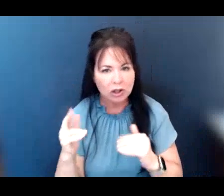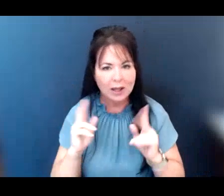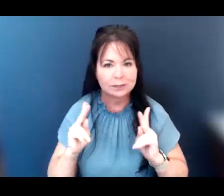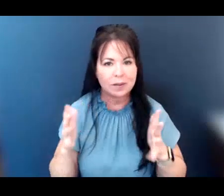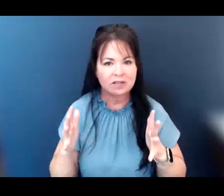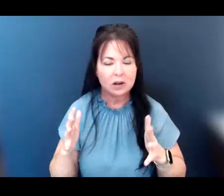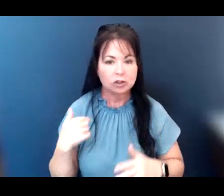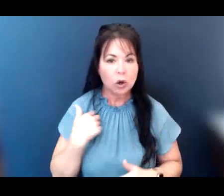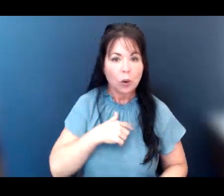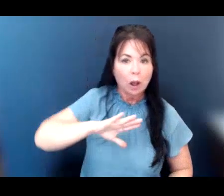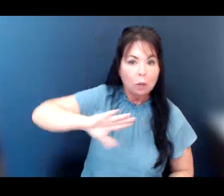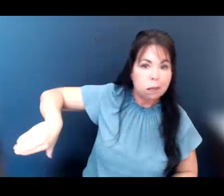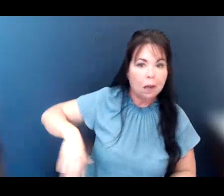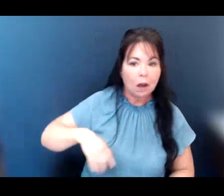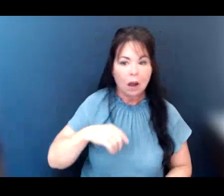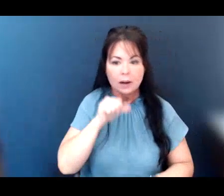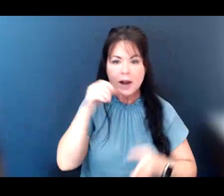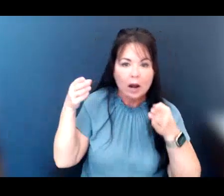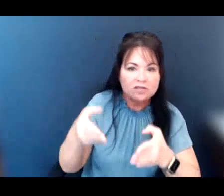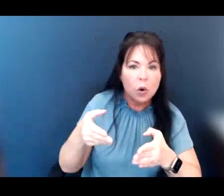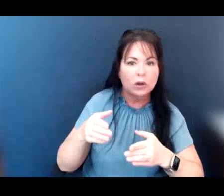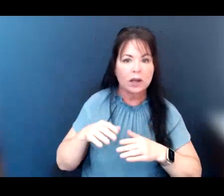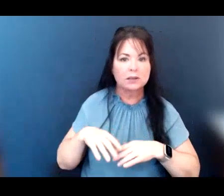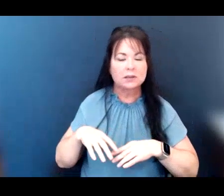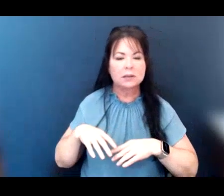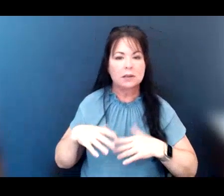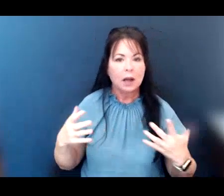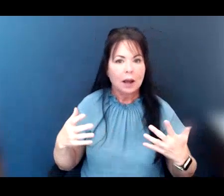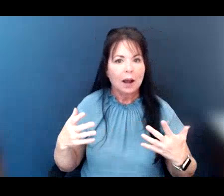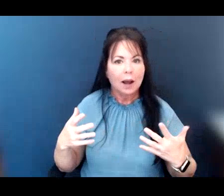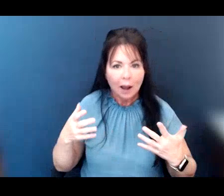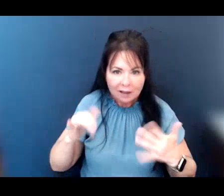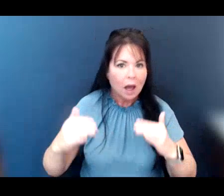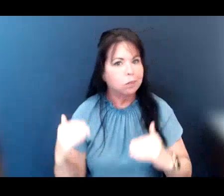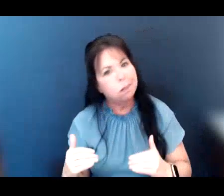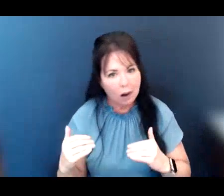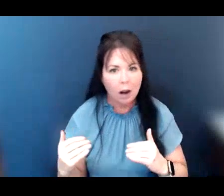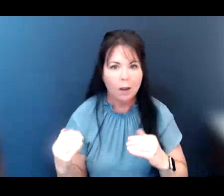and how to make sure they can interact with our products, we're continuing to marginalize them. For example, I work for Human Services.